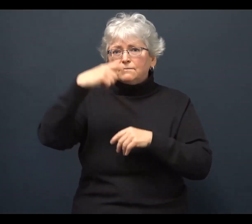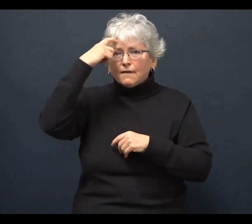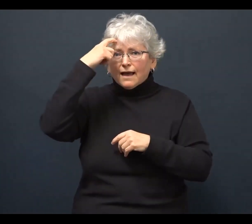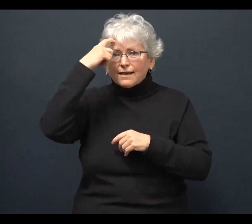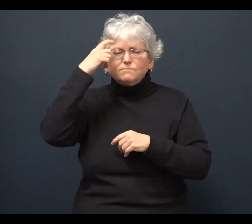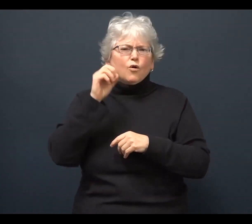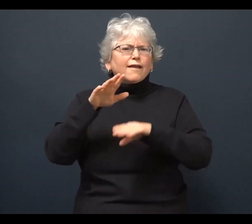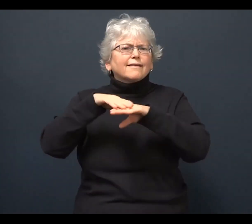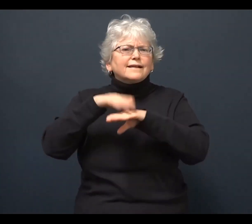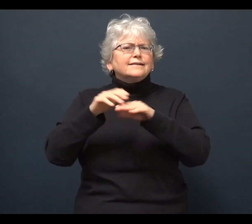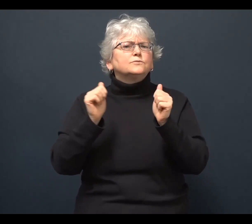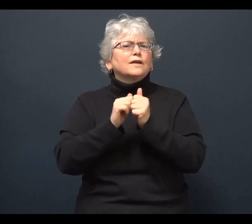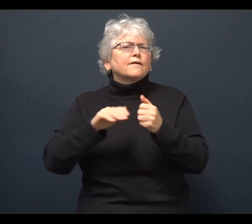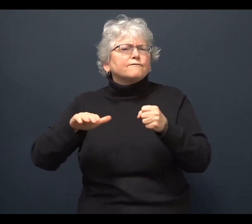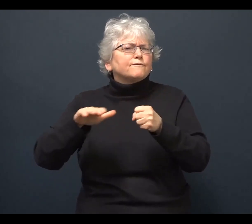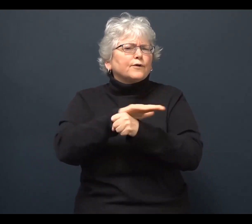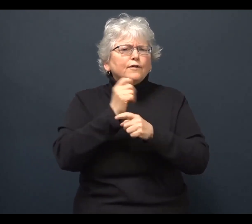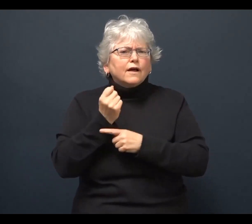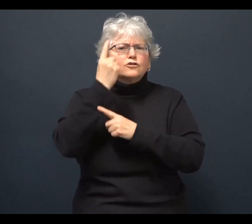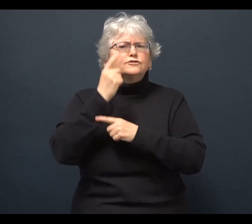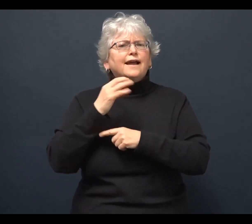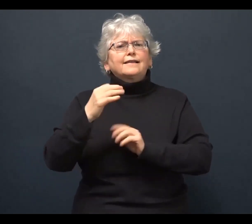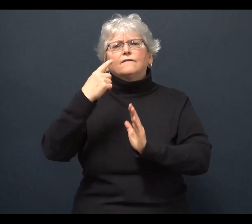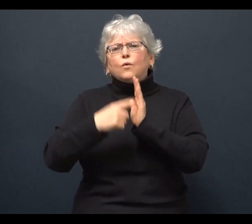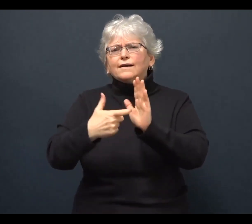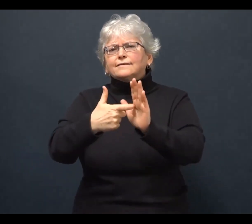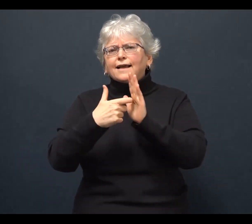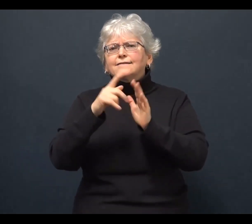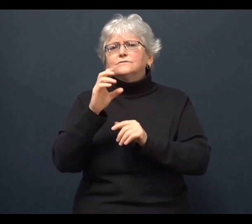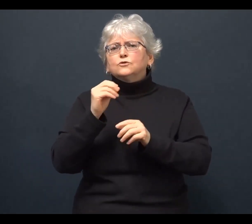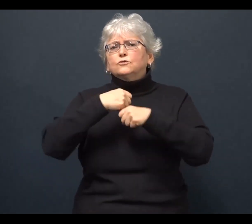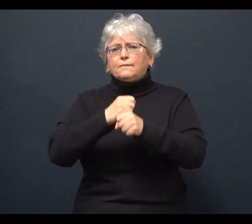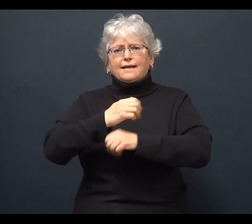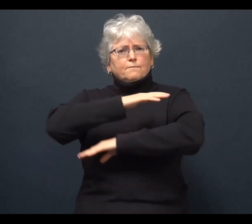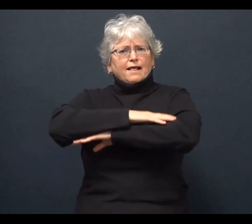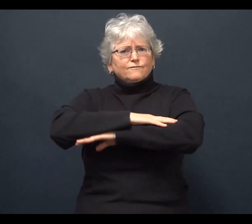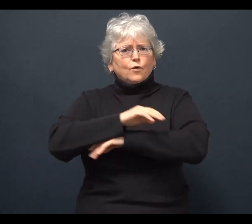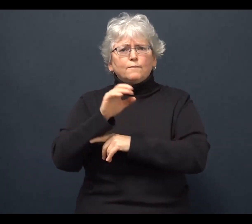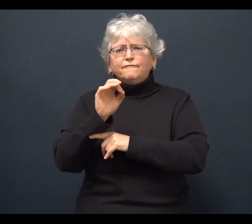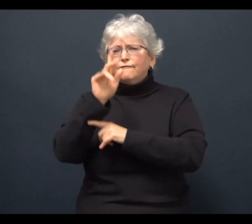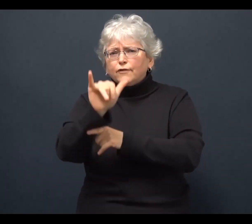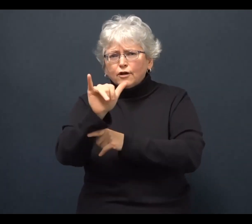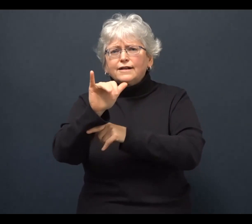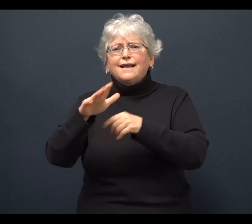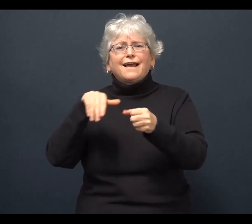in mind or at least with a full understanding of what it takes to make the platform fully